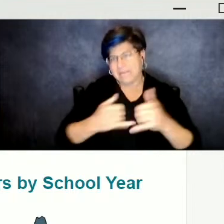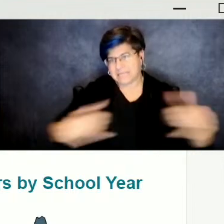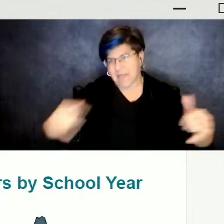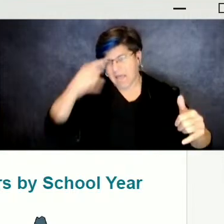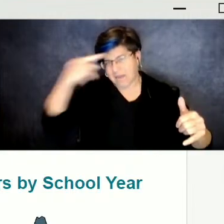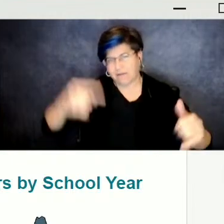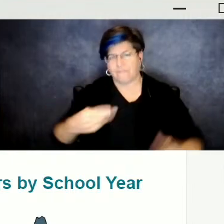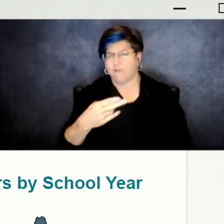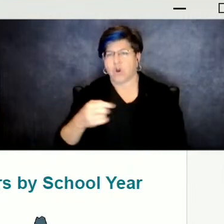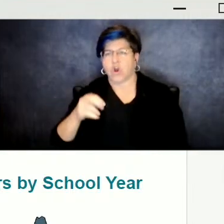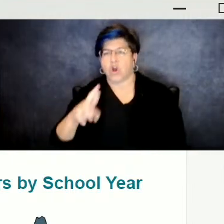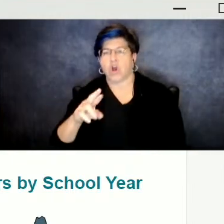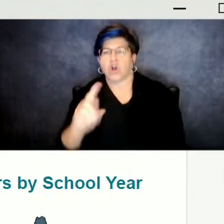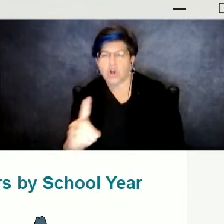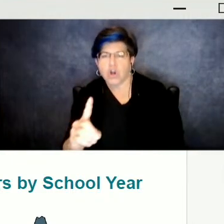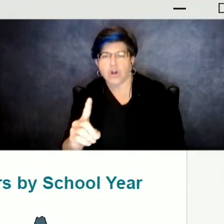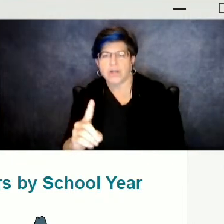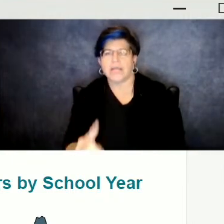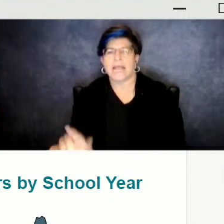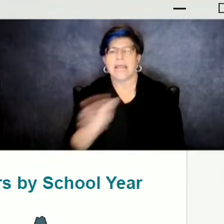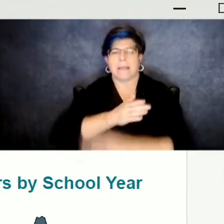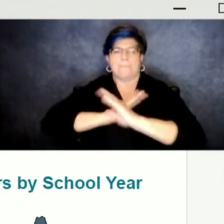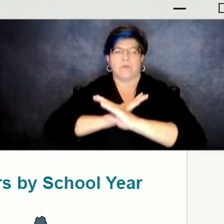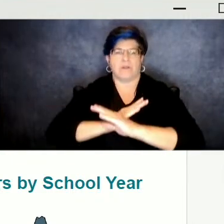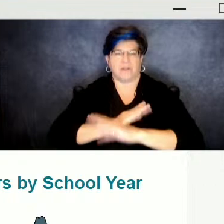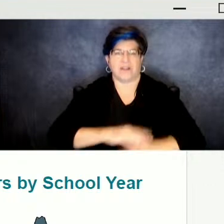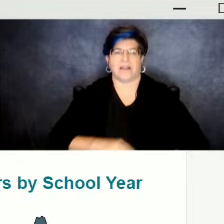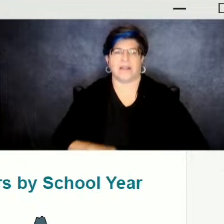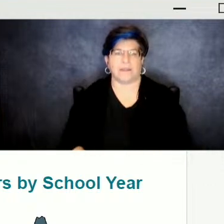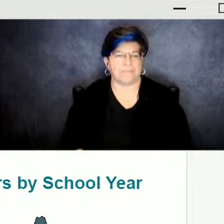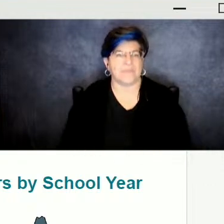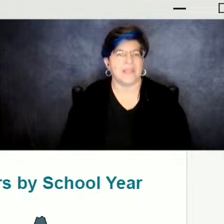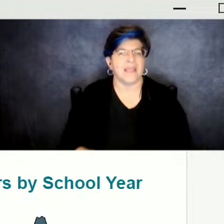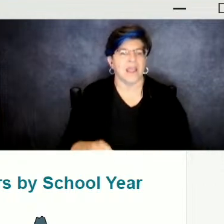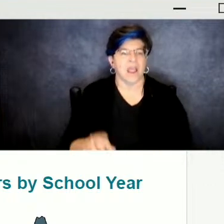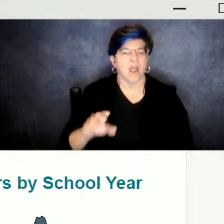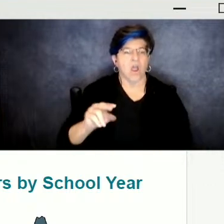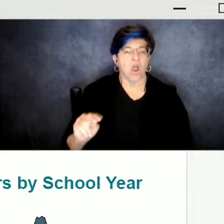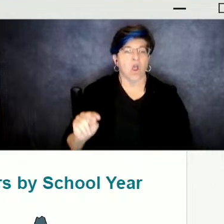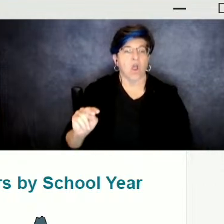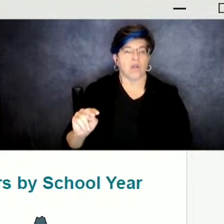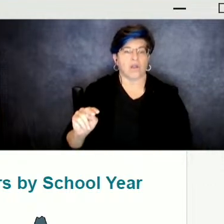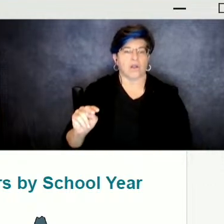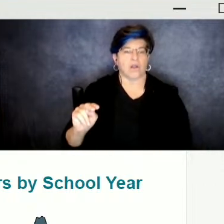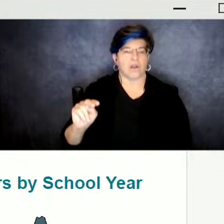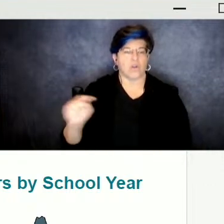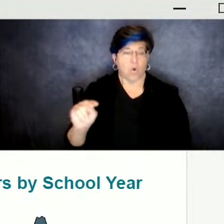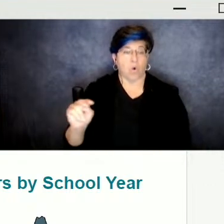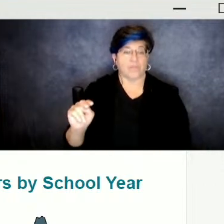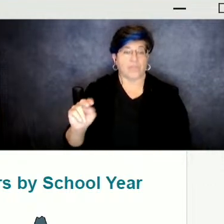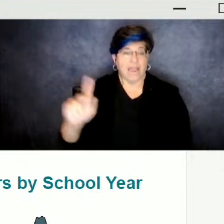OUR DESIRED THRESHOLD FOR HERD